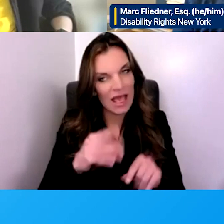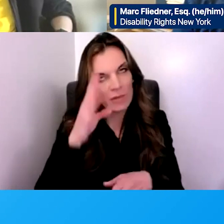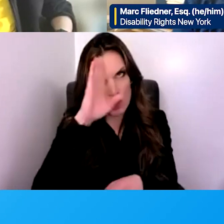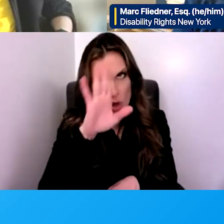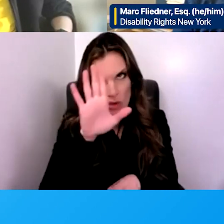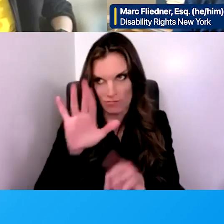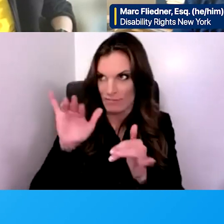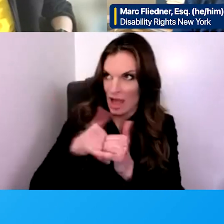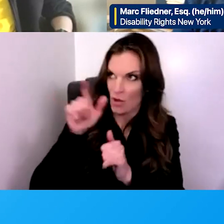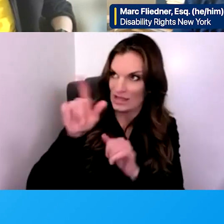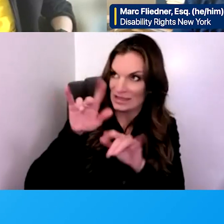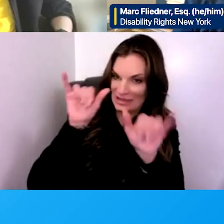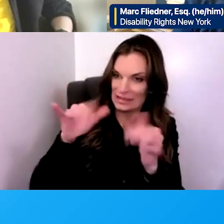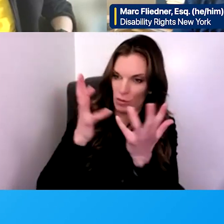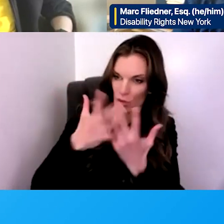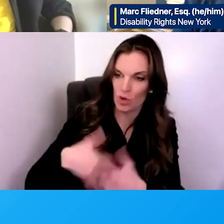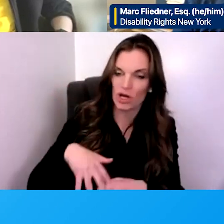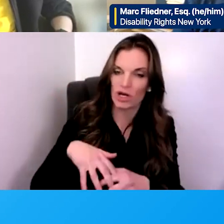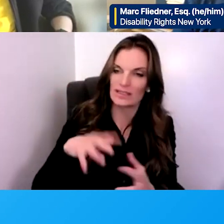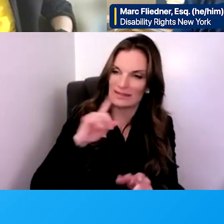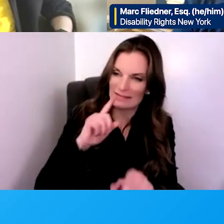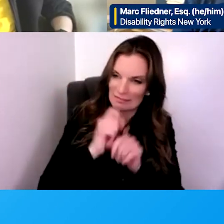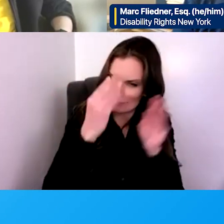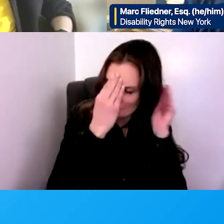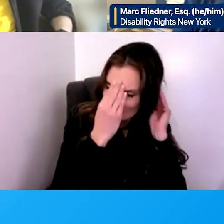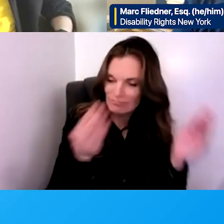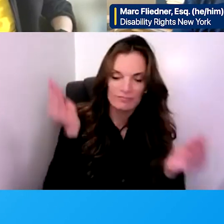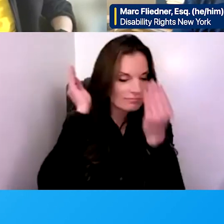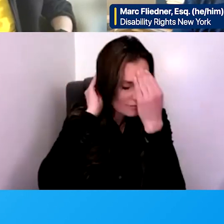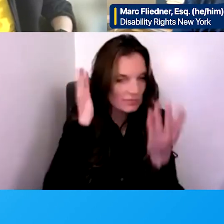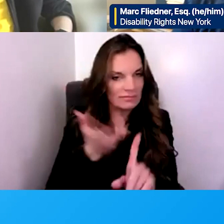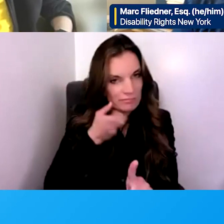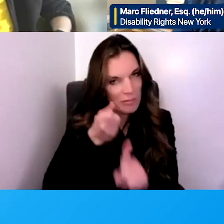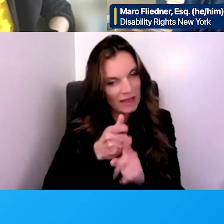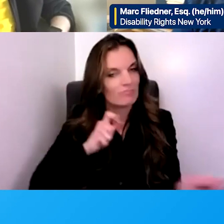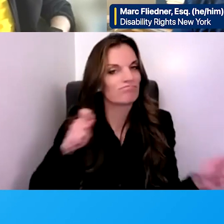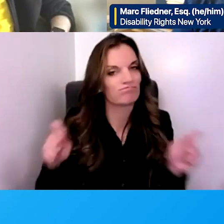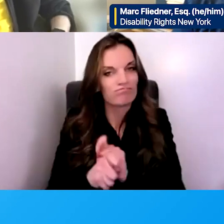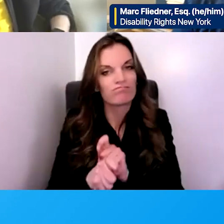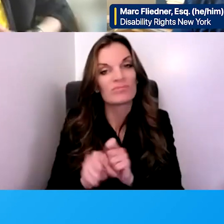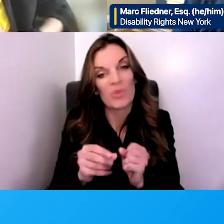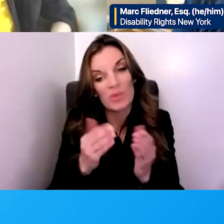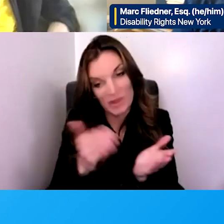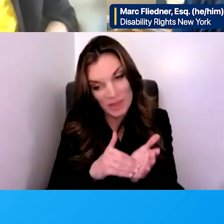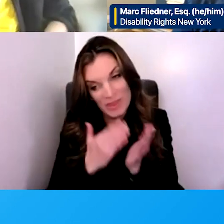So you can really make that systemic change and impact we are looking for. So, again, thank you all for a